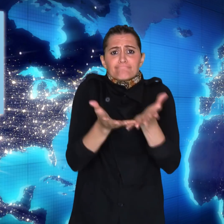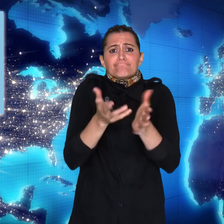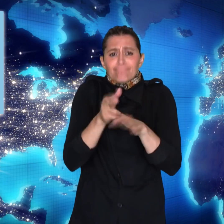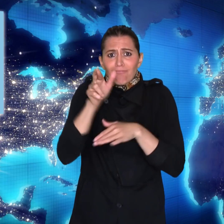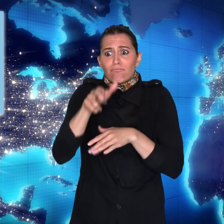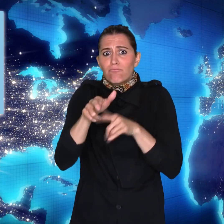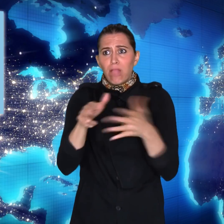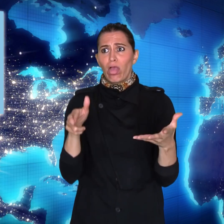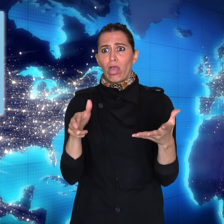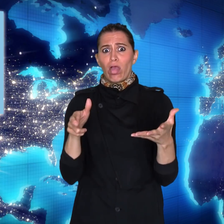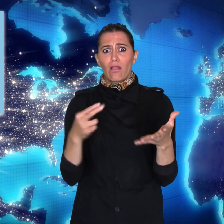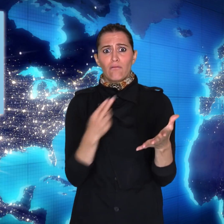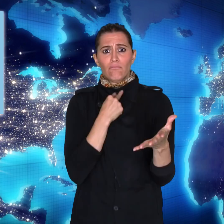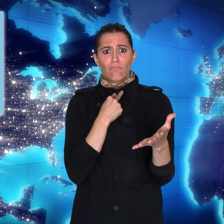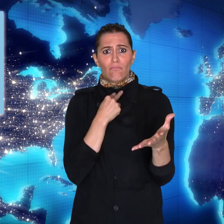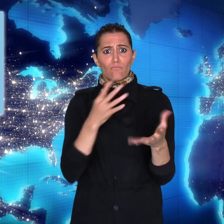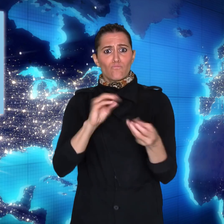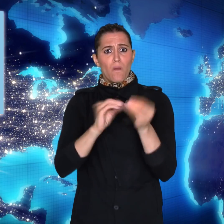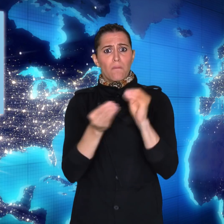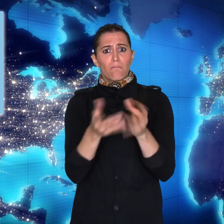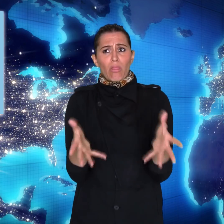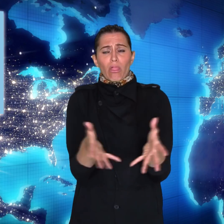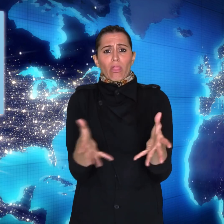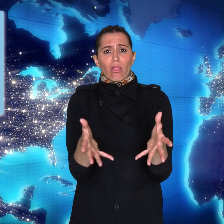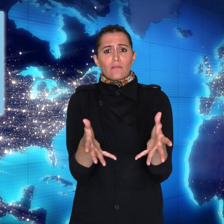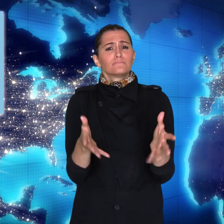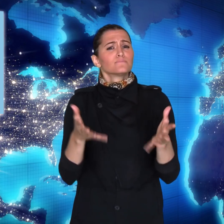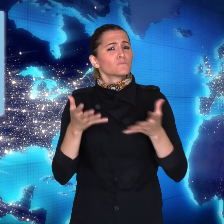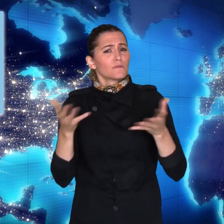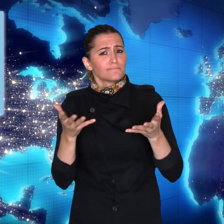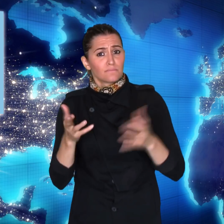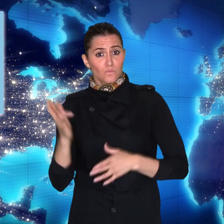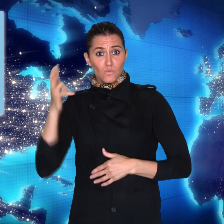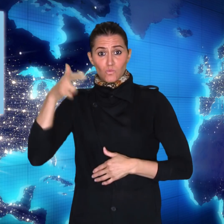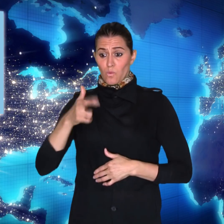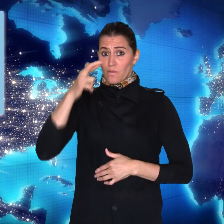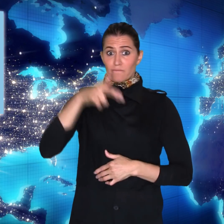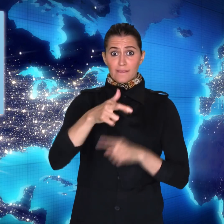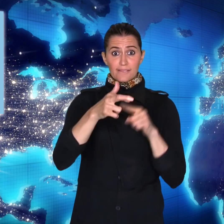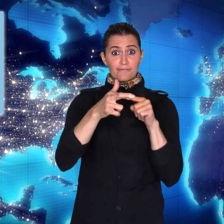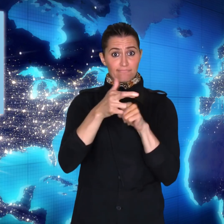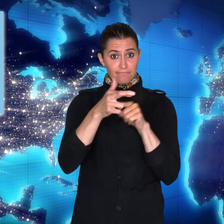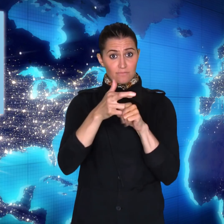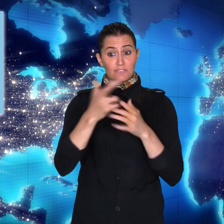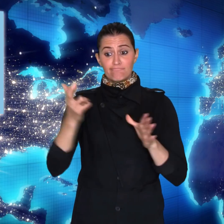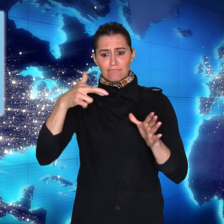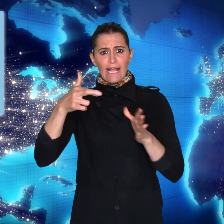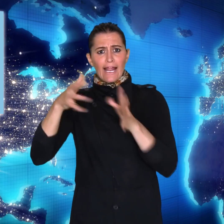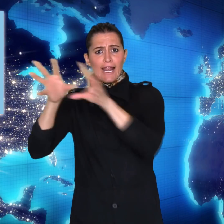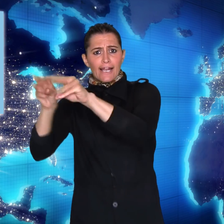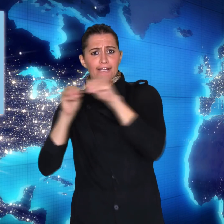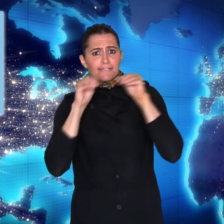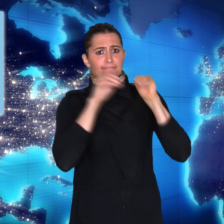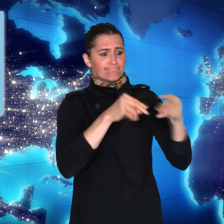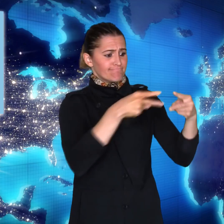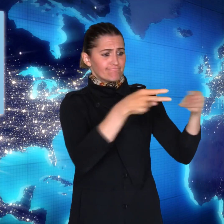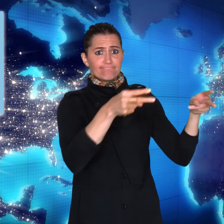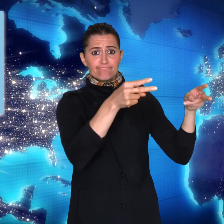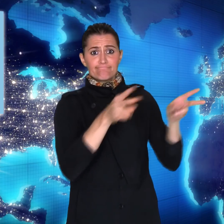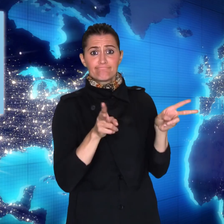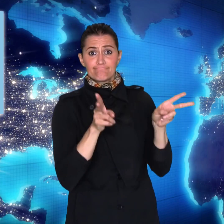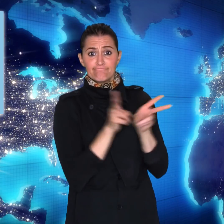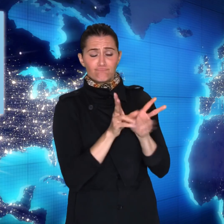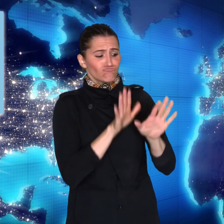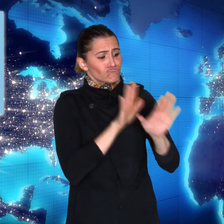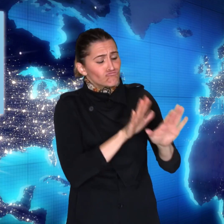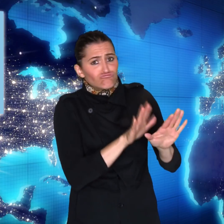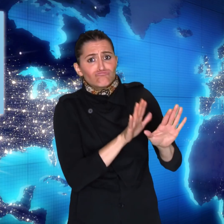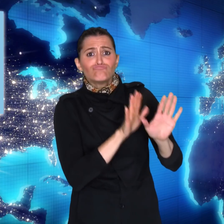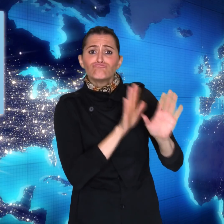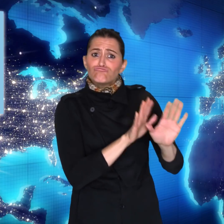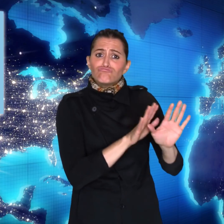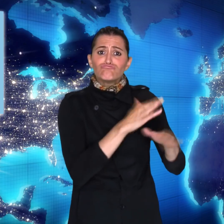constant, and they know their way